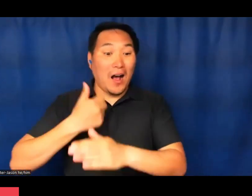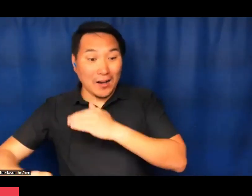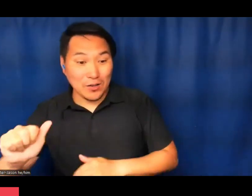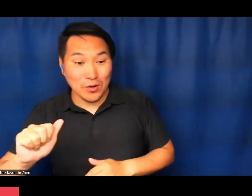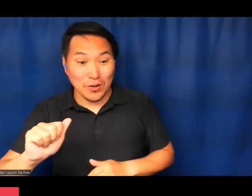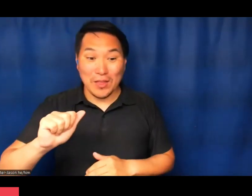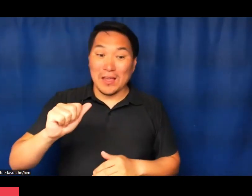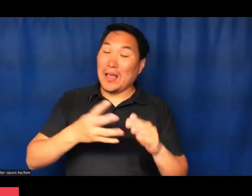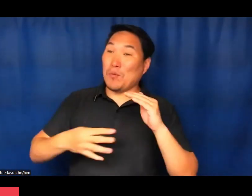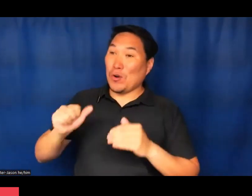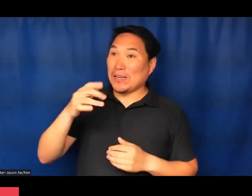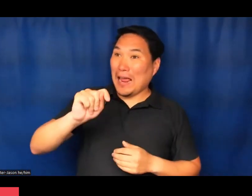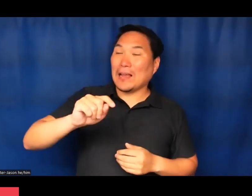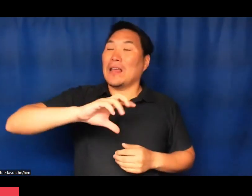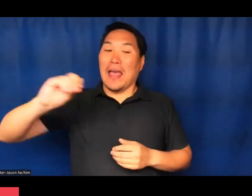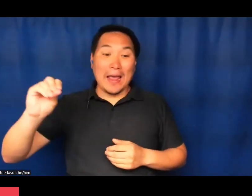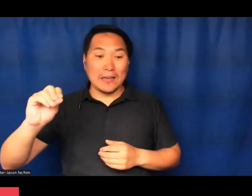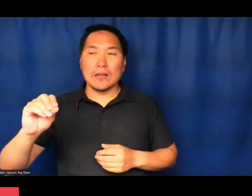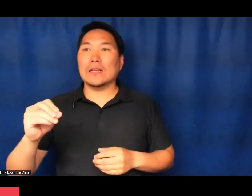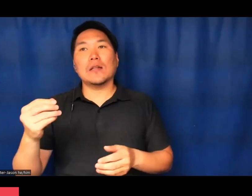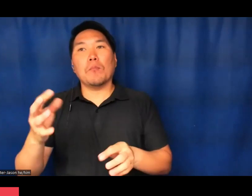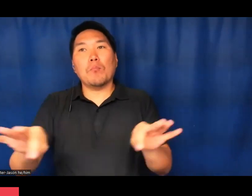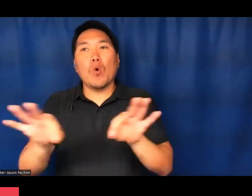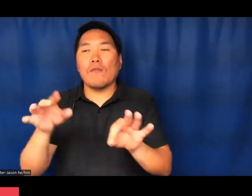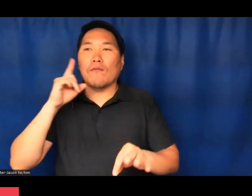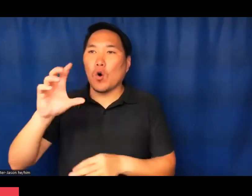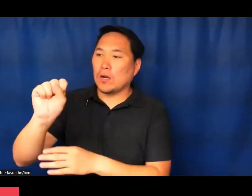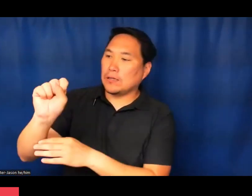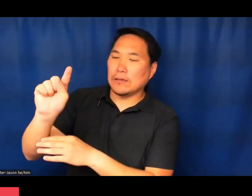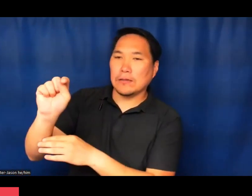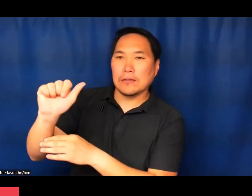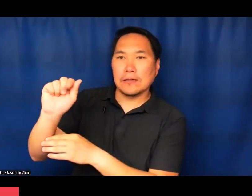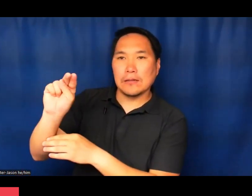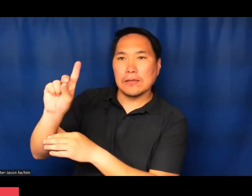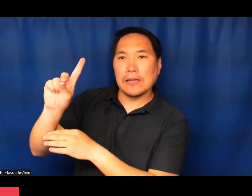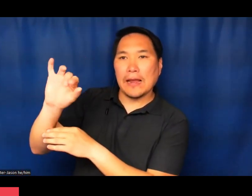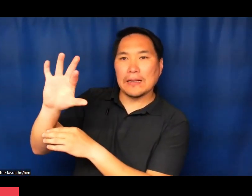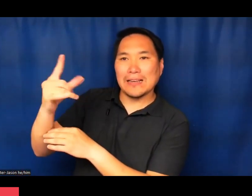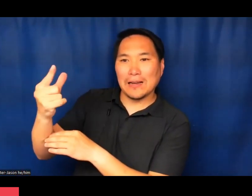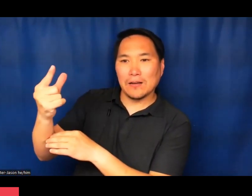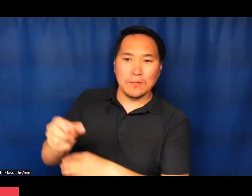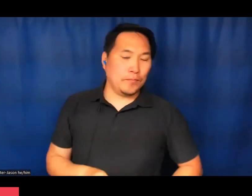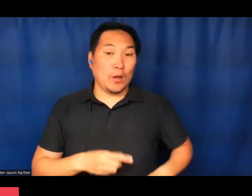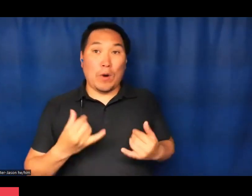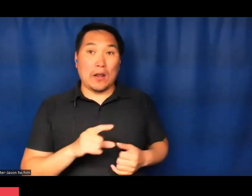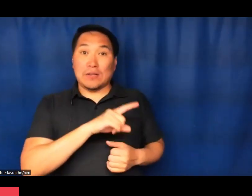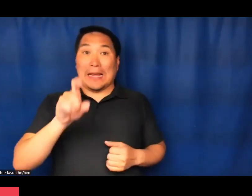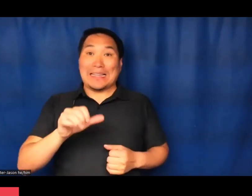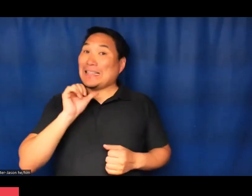And it's important for standing purposes. One of the claims in the case is that Texas doesn't have standing to lodge this suit.